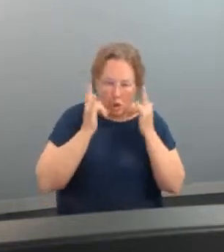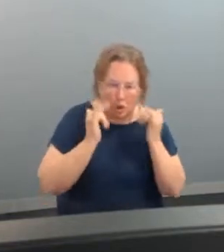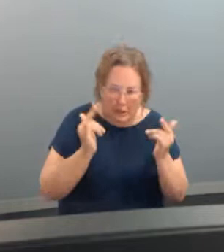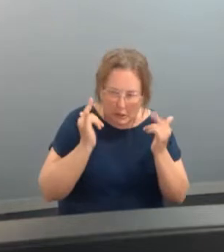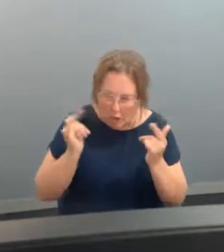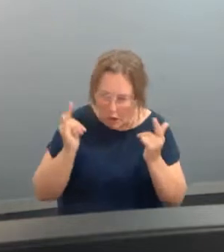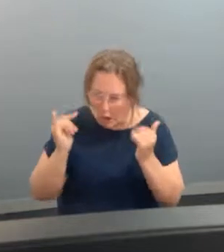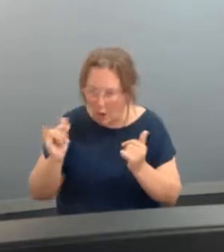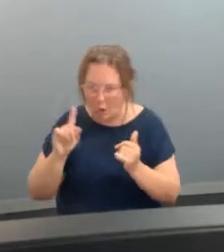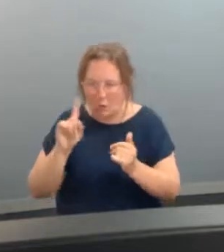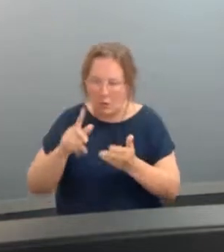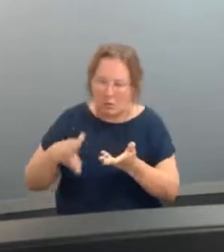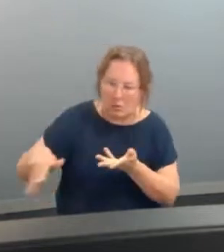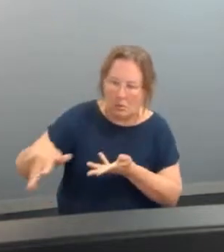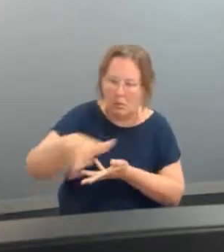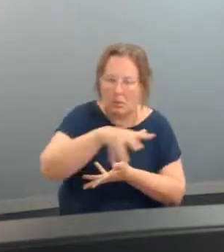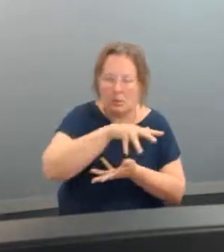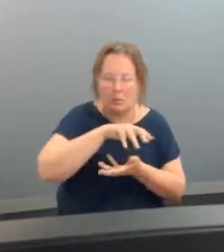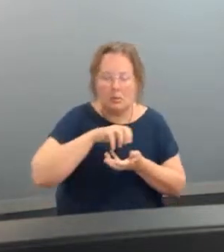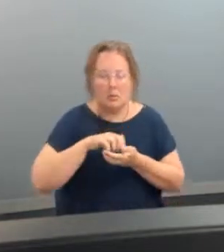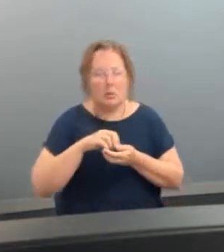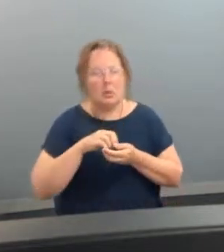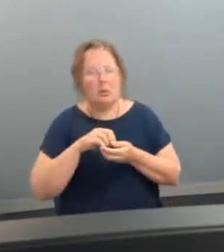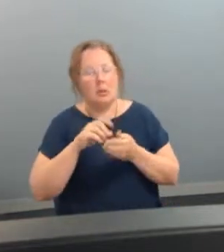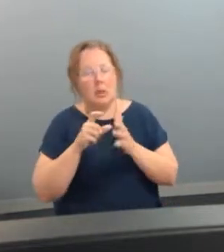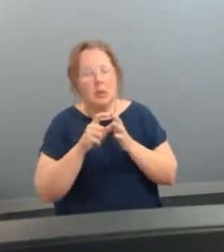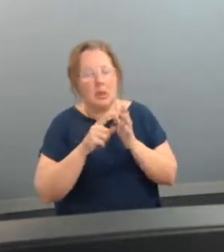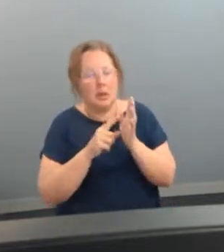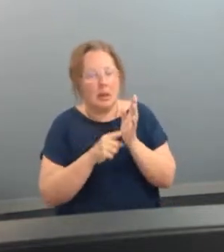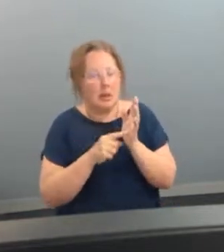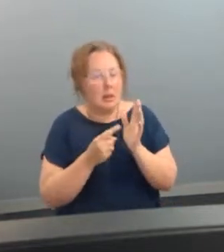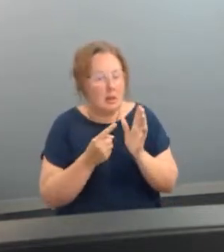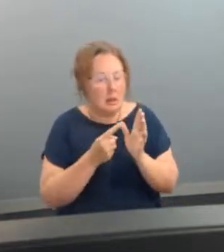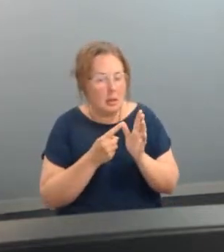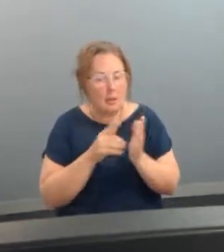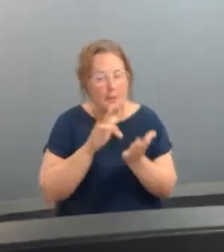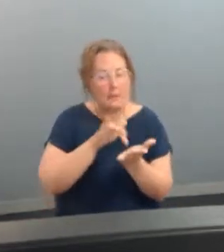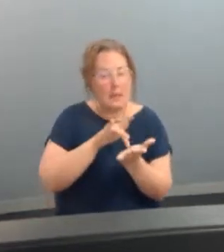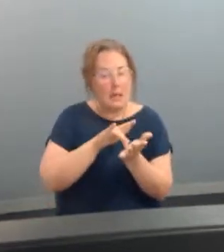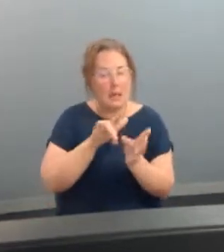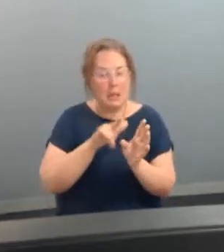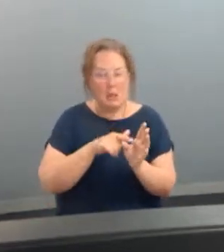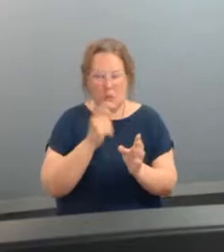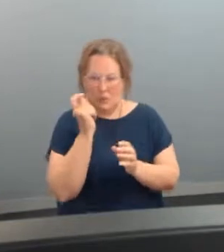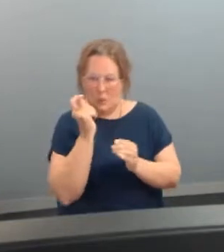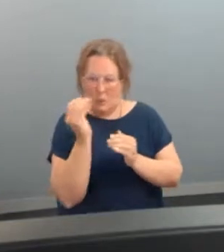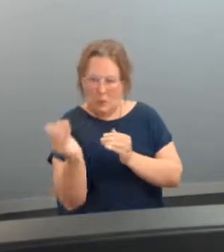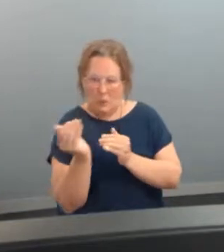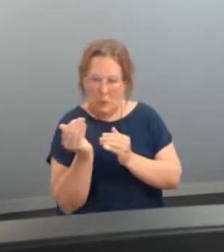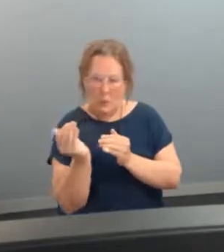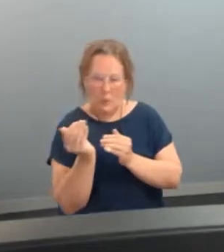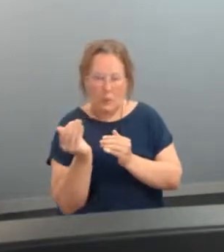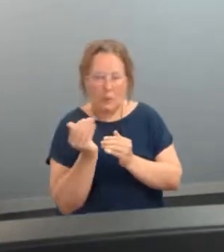year and I saw a question that came up in the chat is about what checks have been in place and what data collection, so